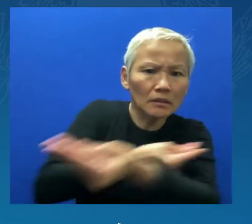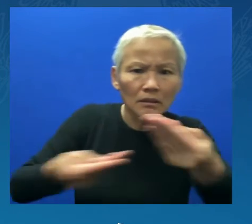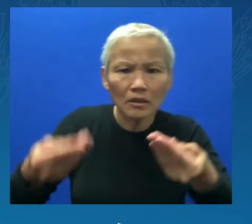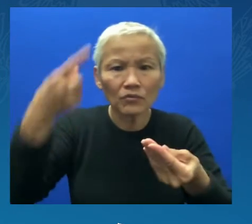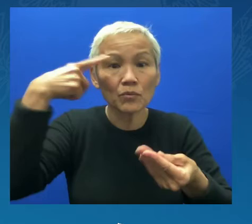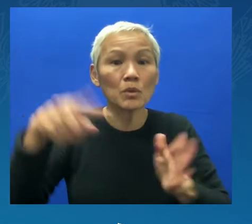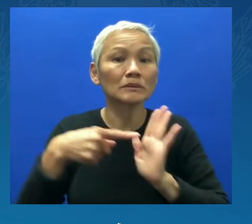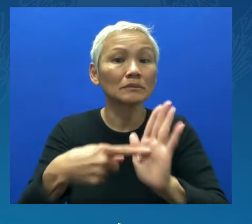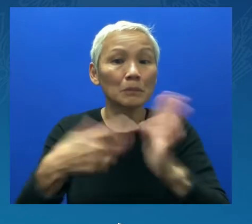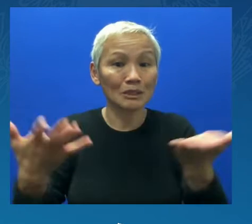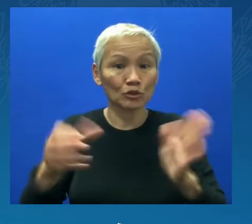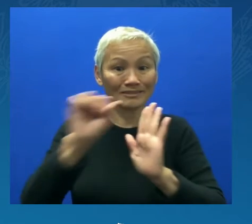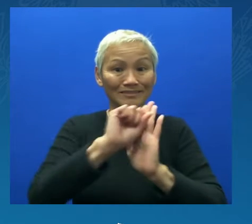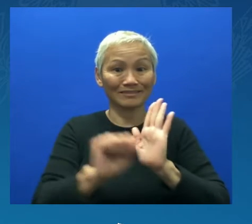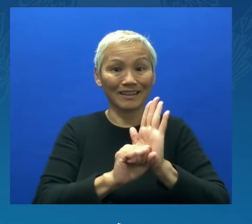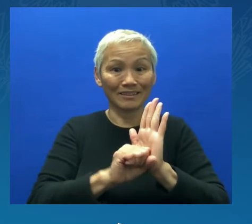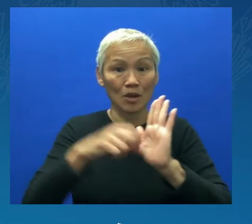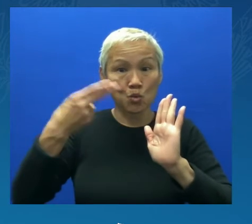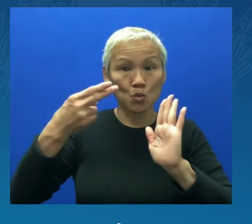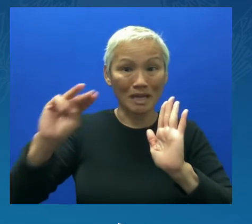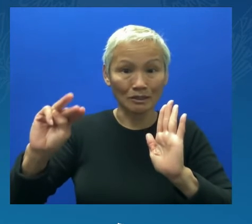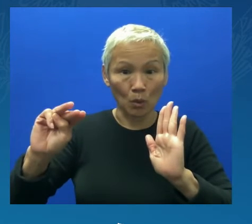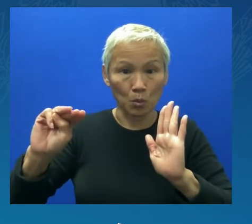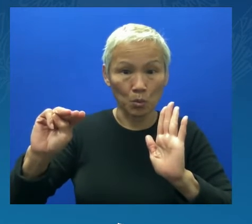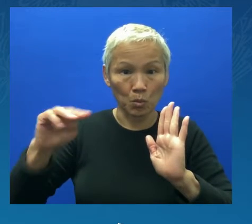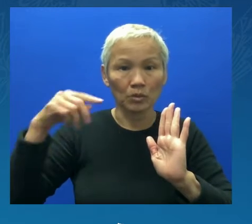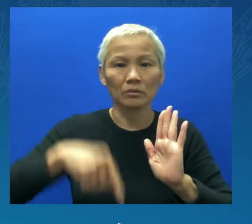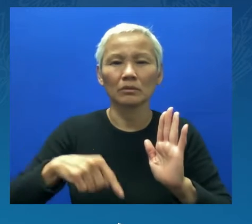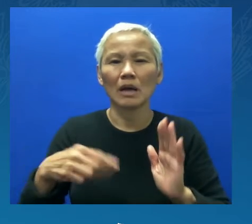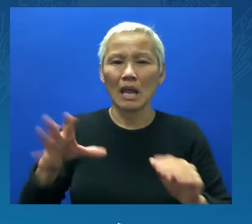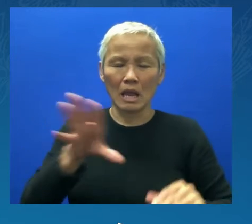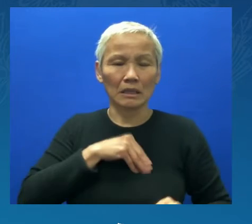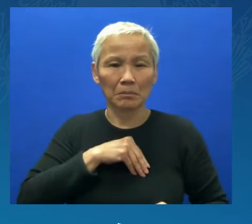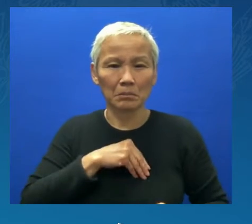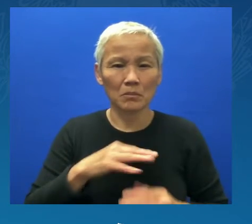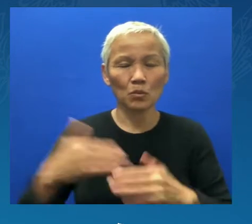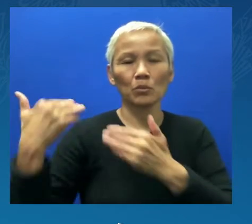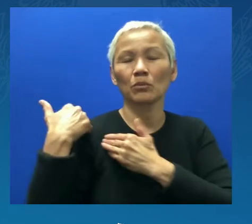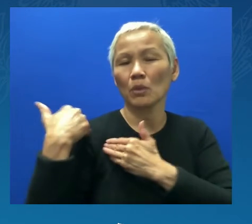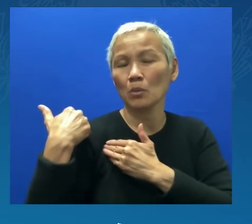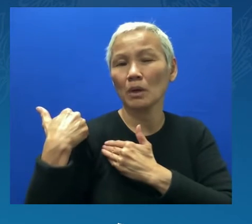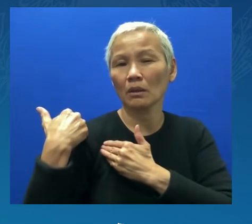you're now taking on the responsibility of loving thy neighbor